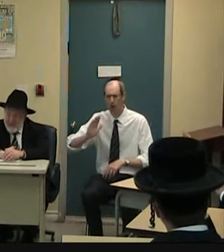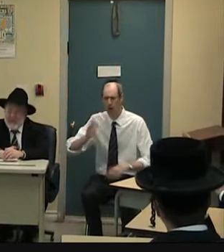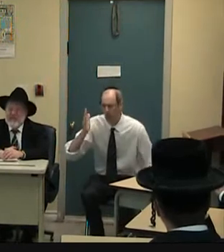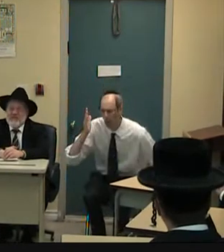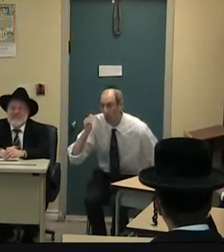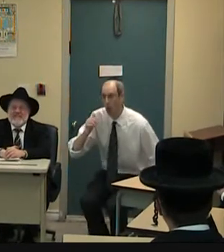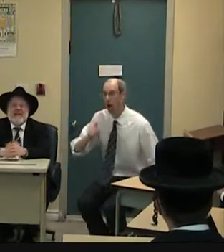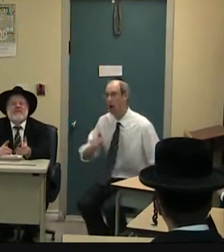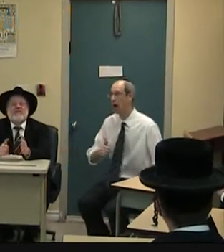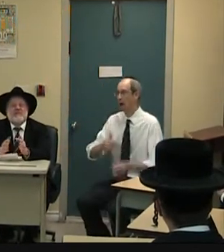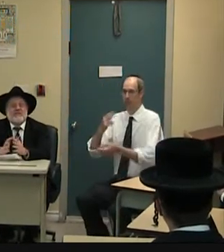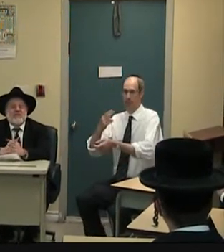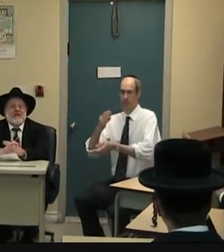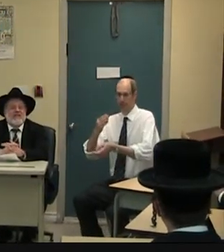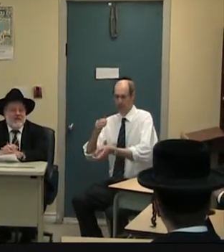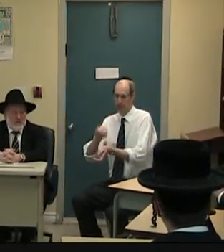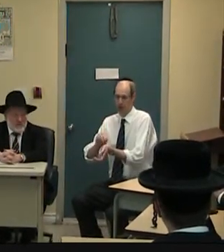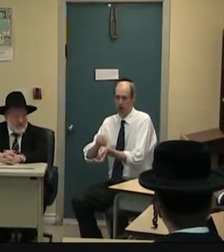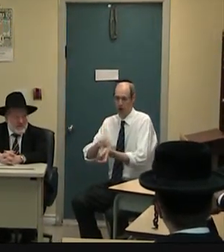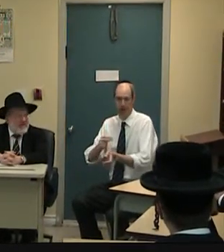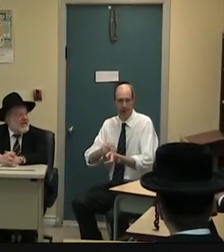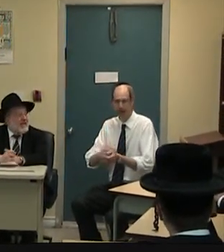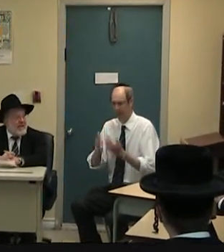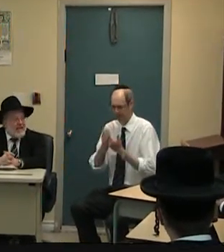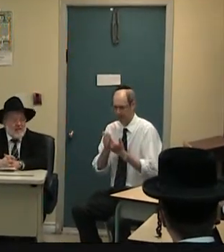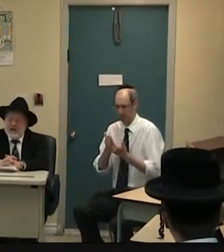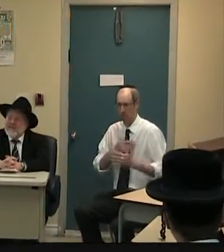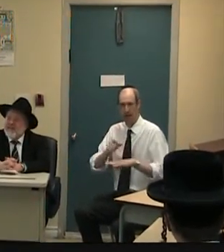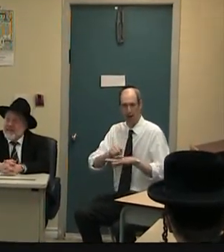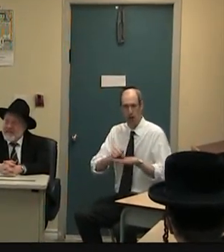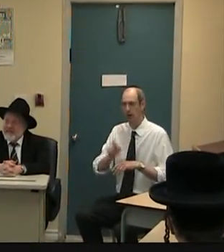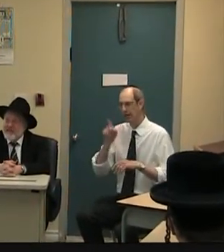Dr. Bressler is not only a member in my shul, but he and his wife Nadine, are